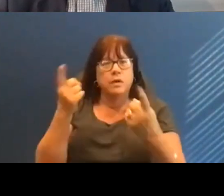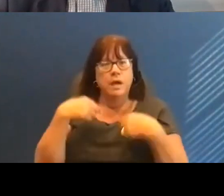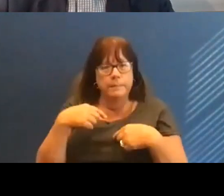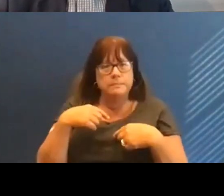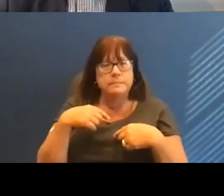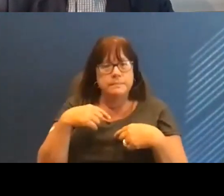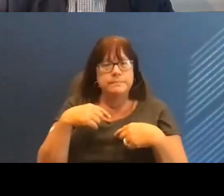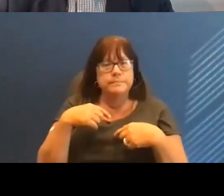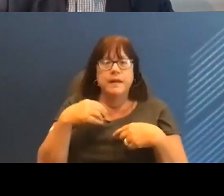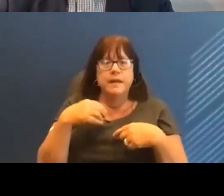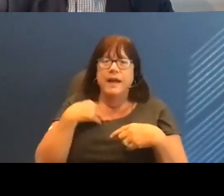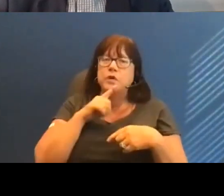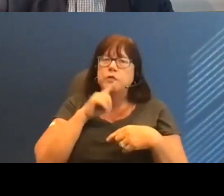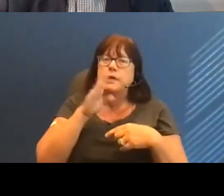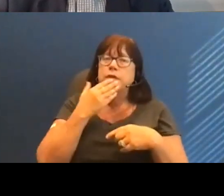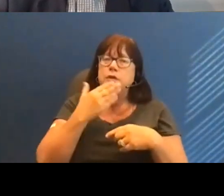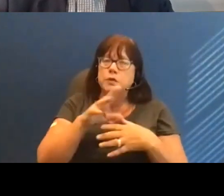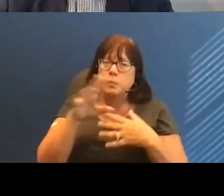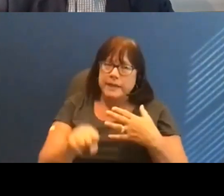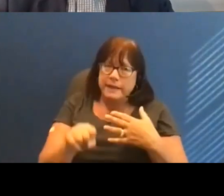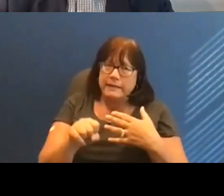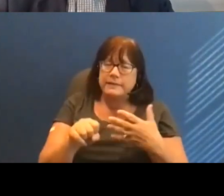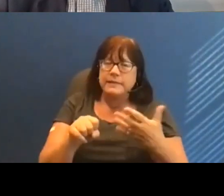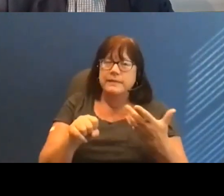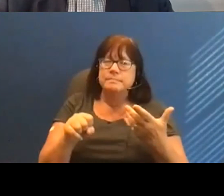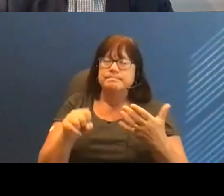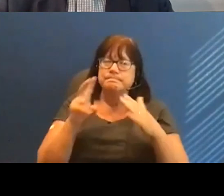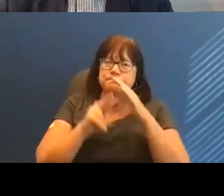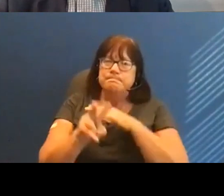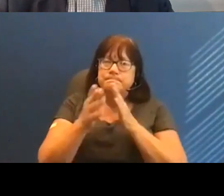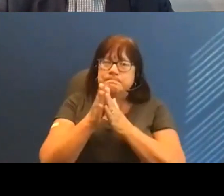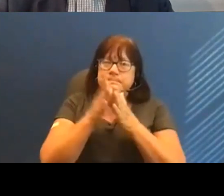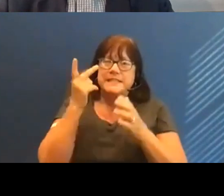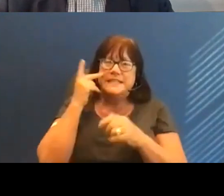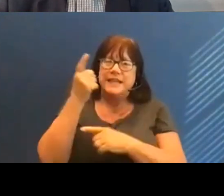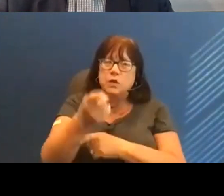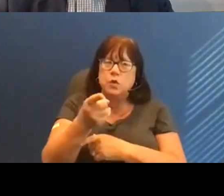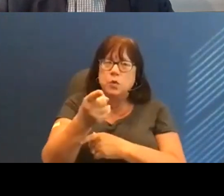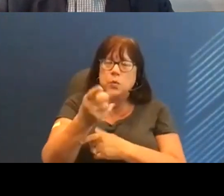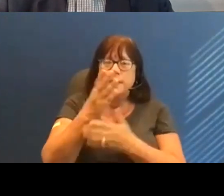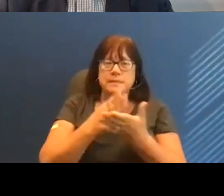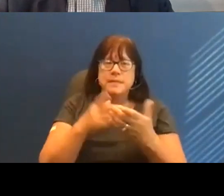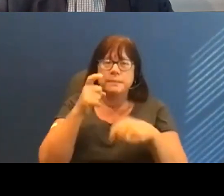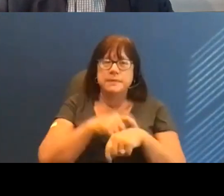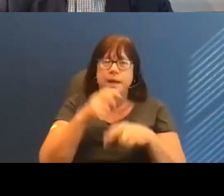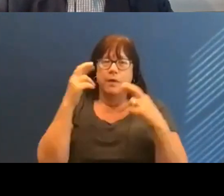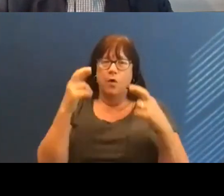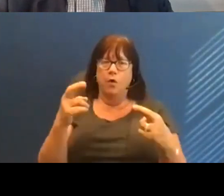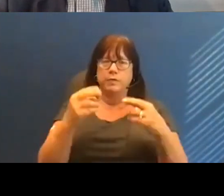have a really good weekend and look forward to seeing you hopefully in the spring face-to-face